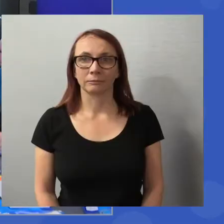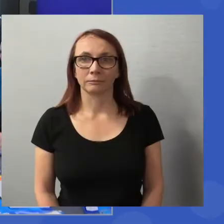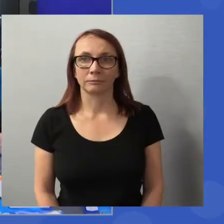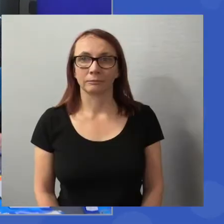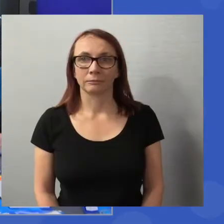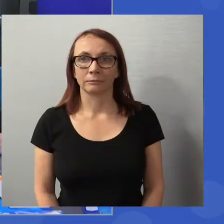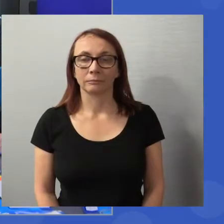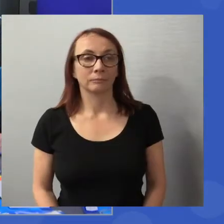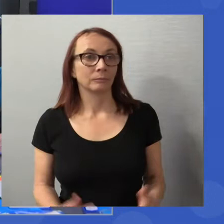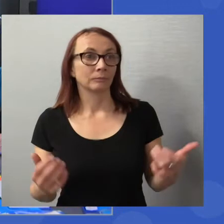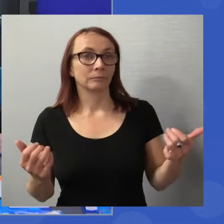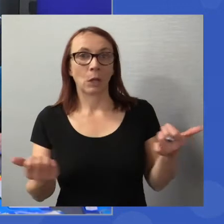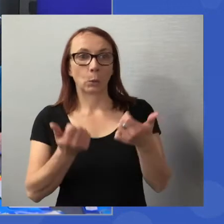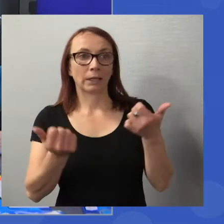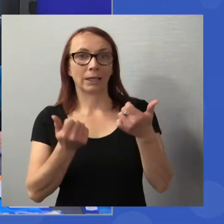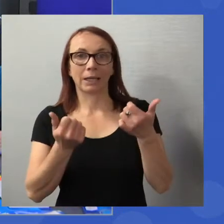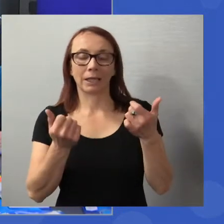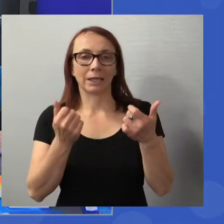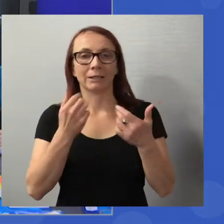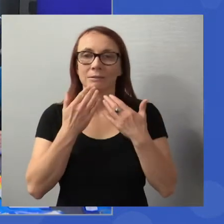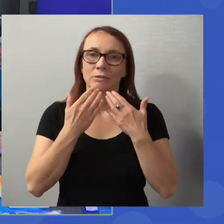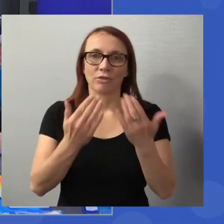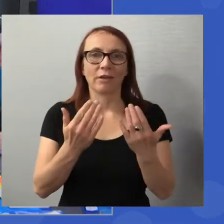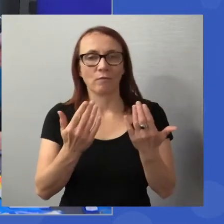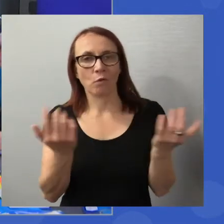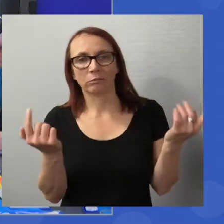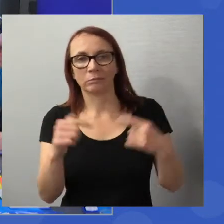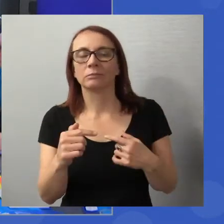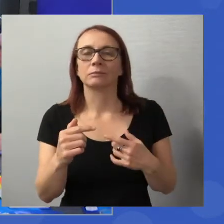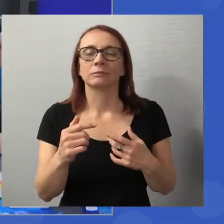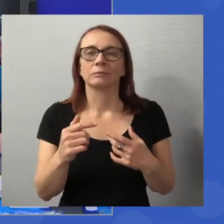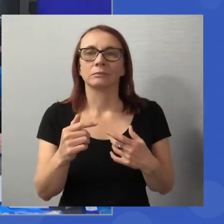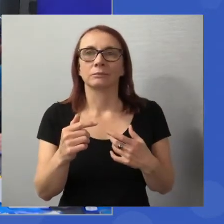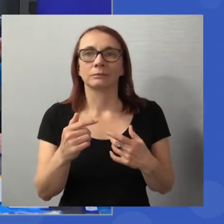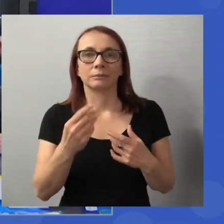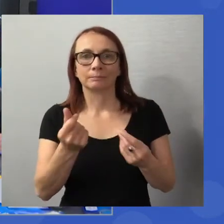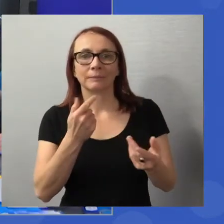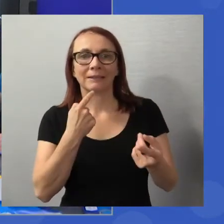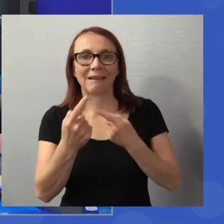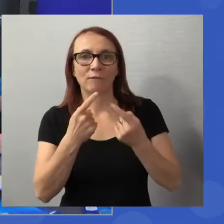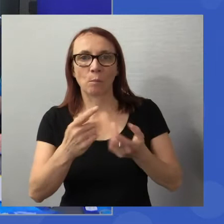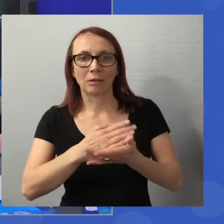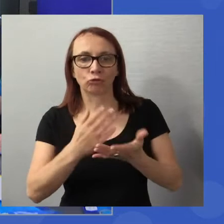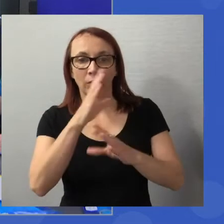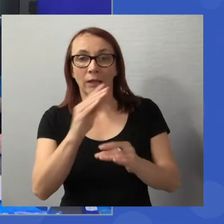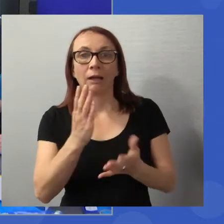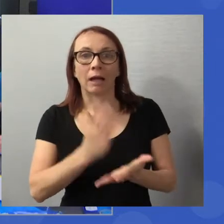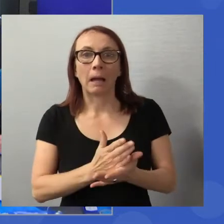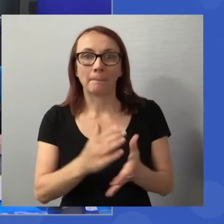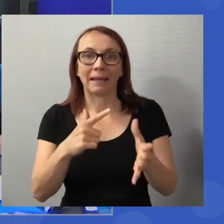I think everybody's here nice oh thank you very much and and can I just share some information that there is actually air-conditioning in this room I had